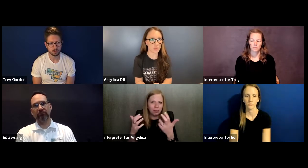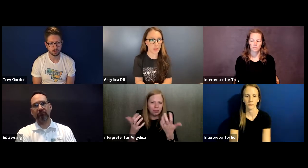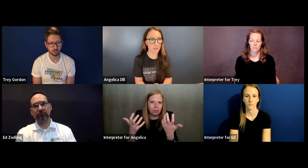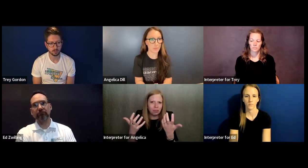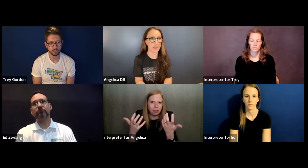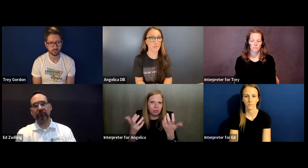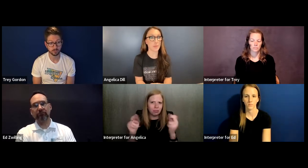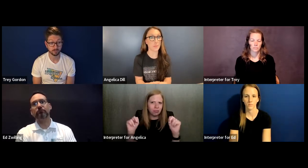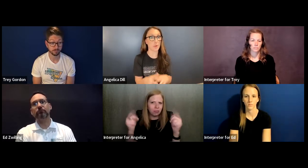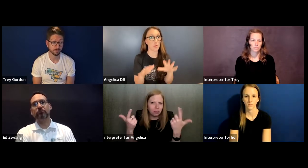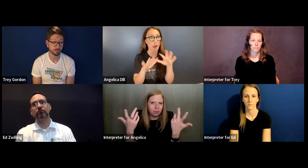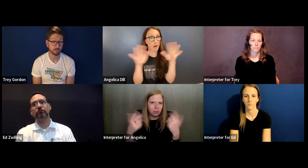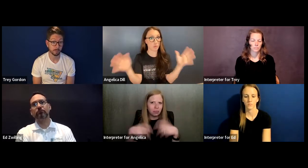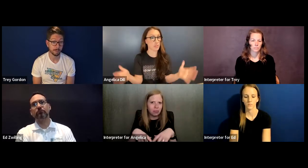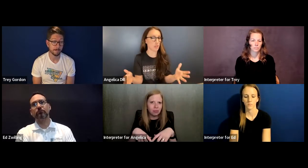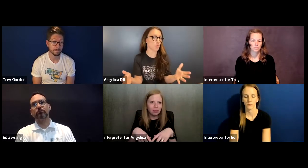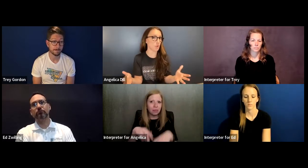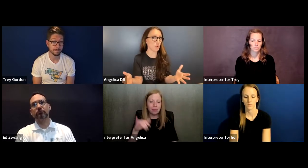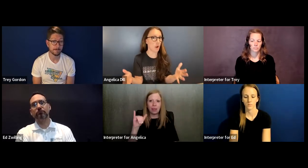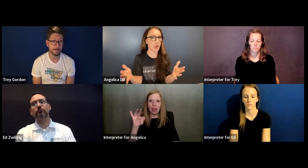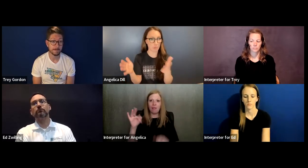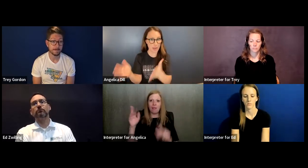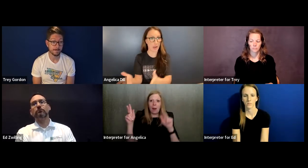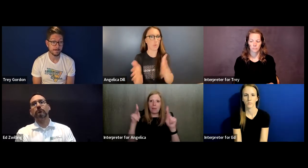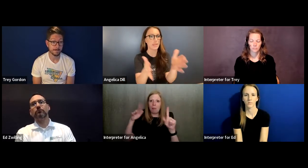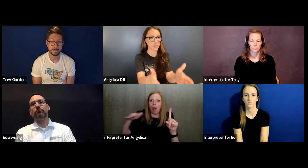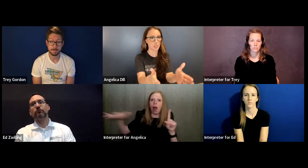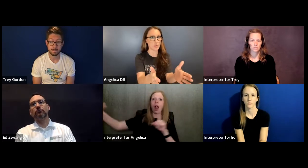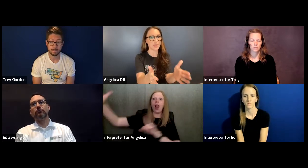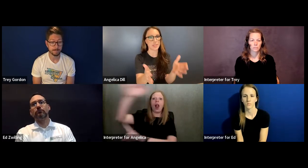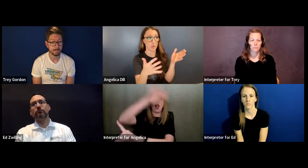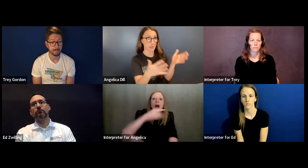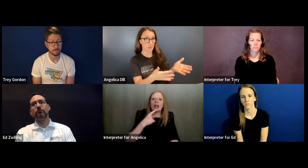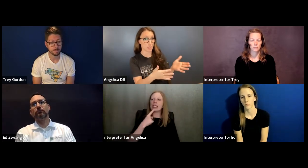that but if people around knew okay right now we needed to do this and we need to make sure